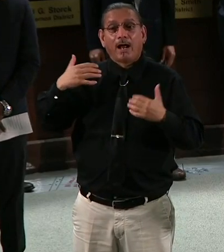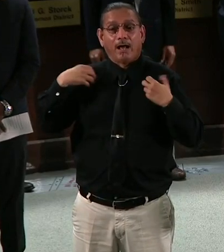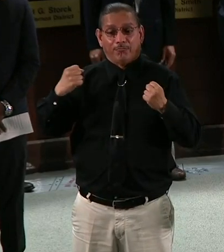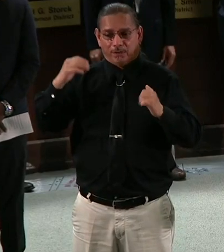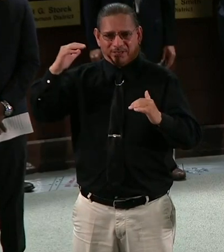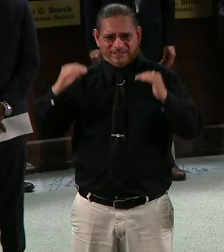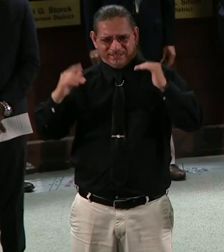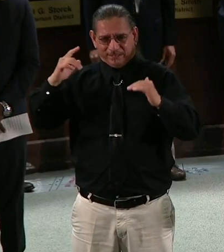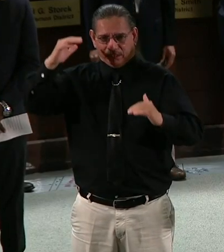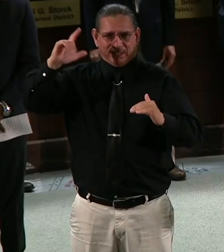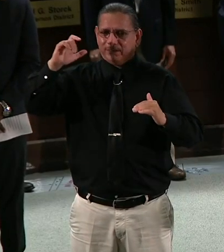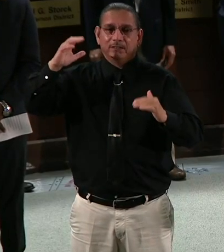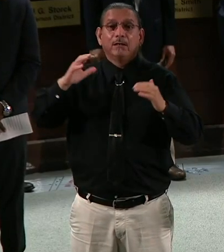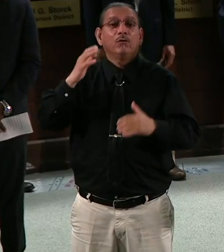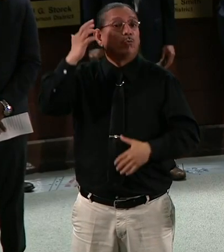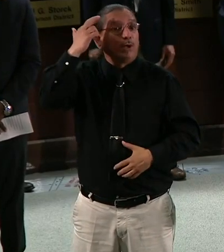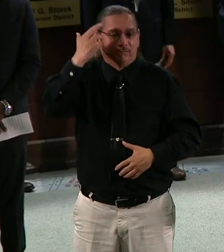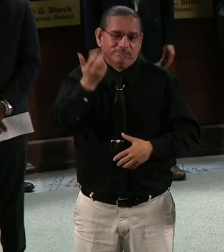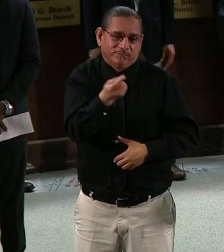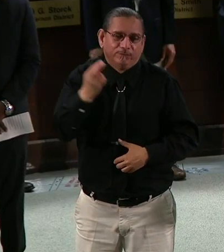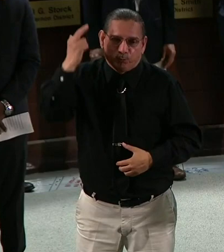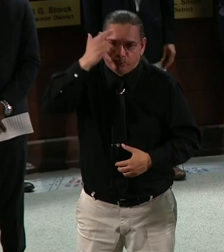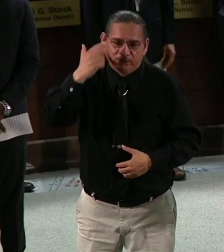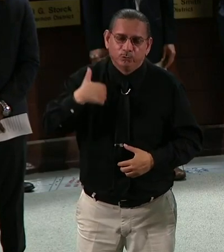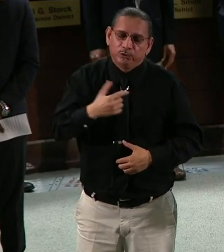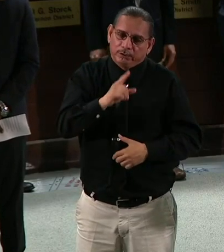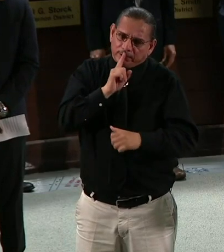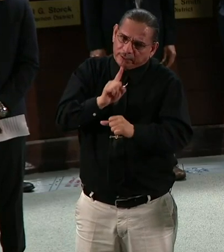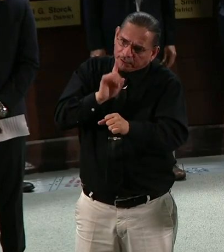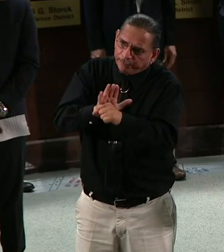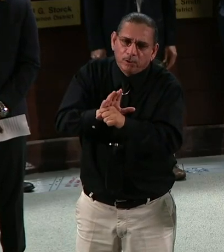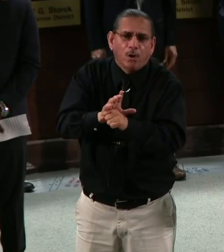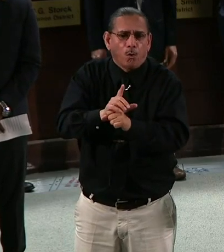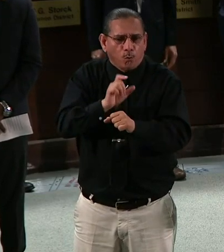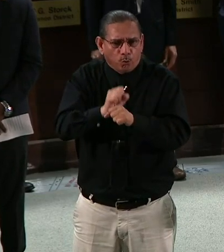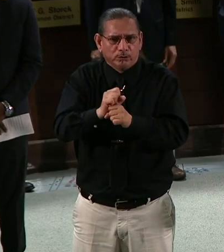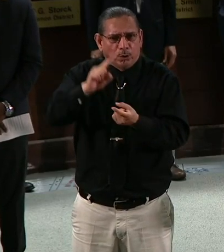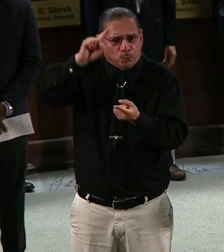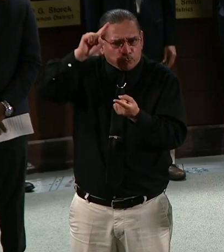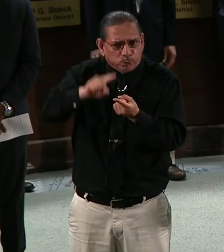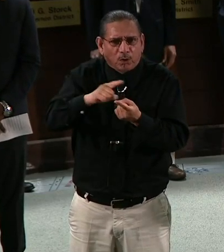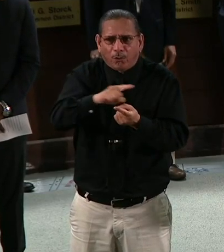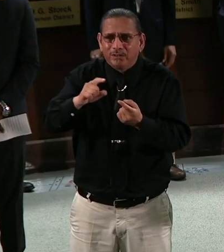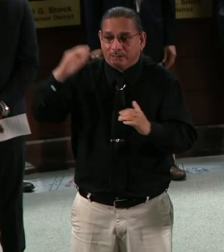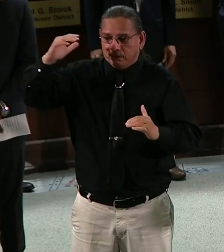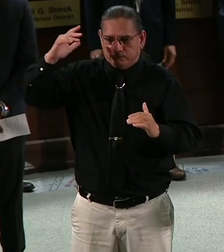THESE HEALTH DISPARITIES ARE DUE TO A NUMBER OF FACTORS AND